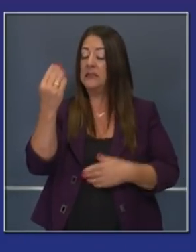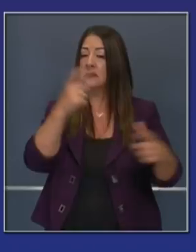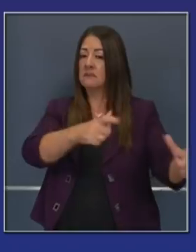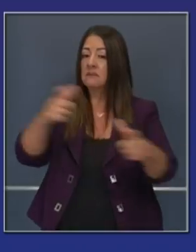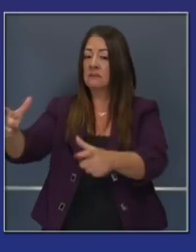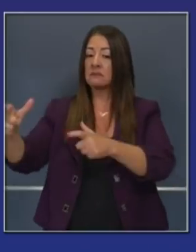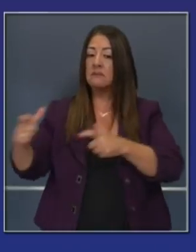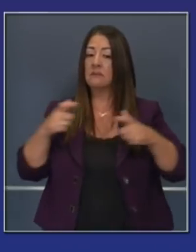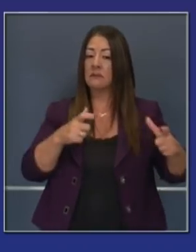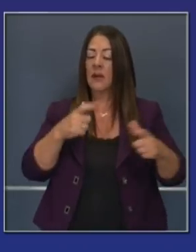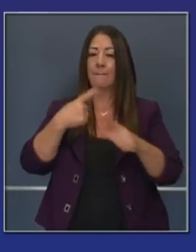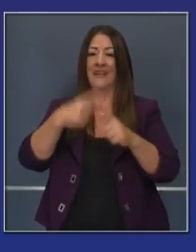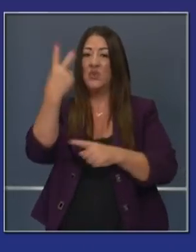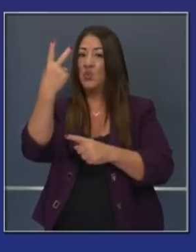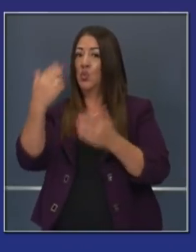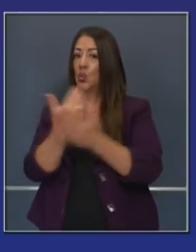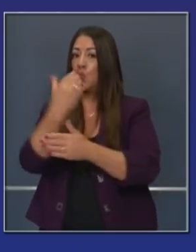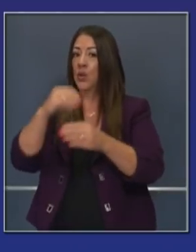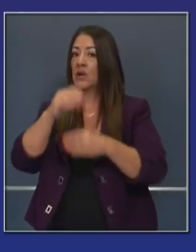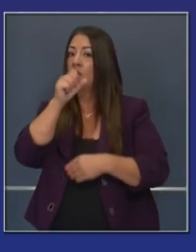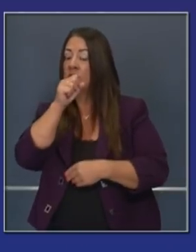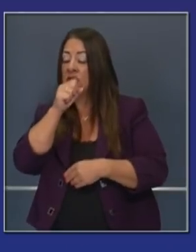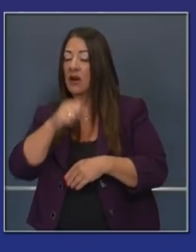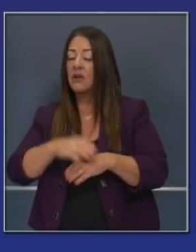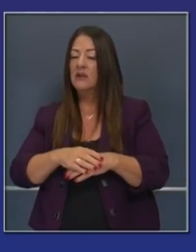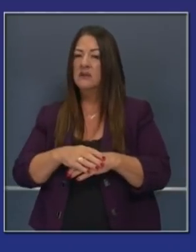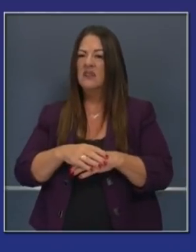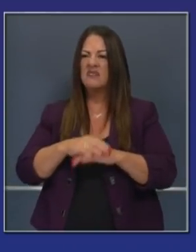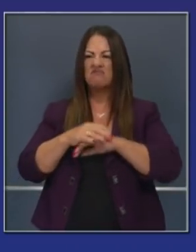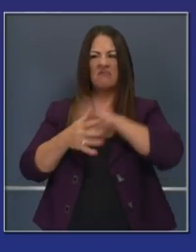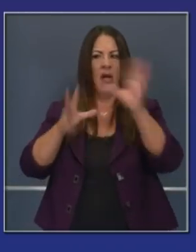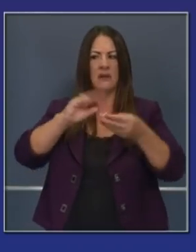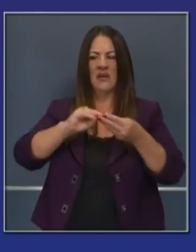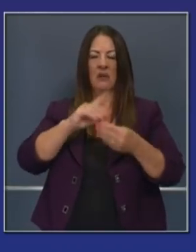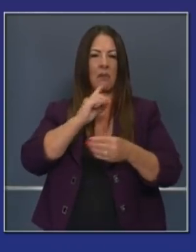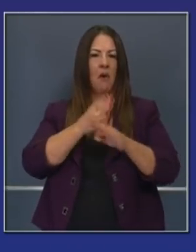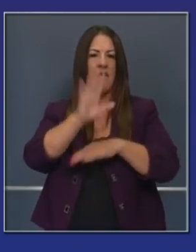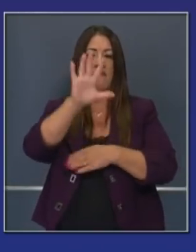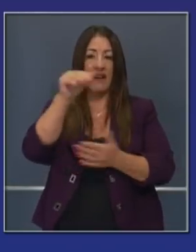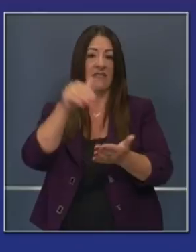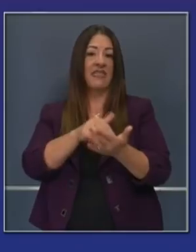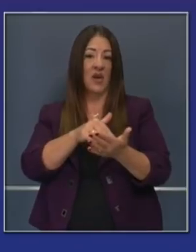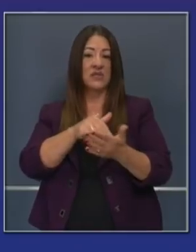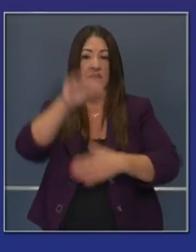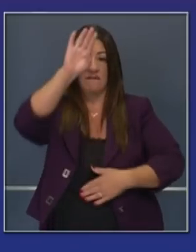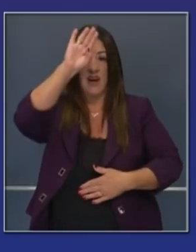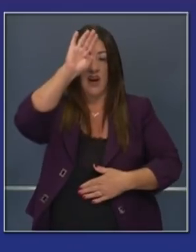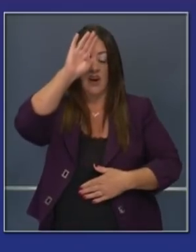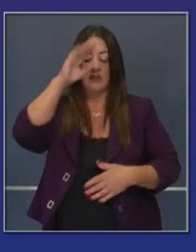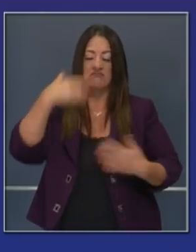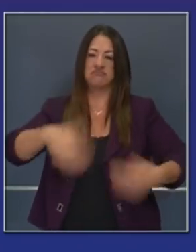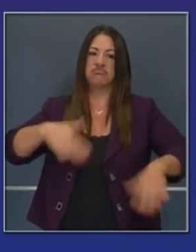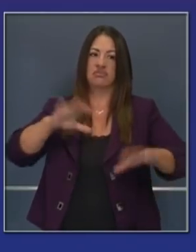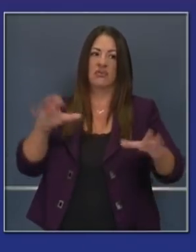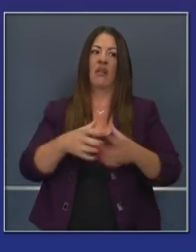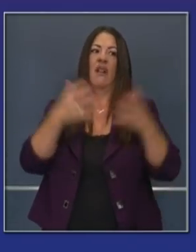ON THOSE TWO COMPLEXES. 14 ACTIVE UP AND DOWN THE STATE OF CALIFORNIA.